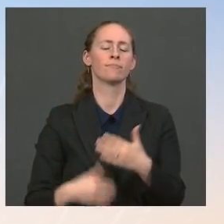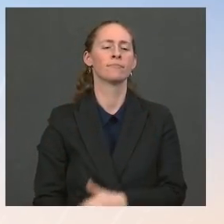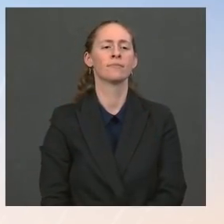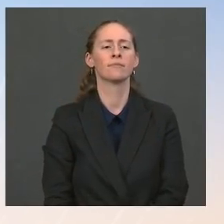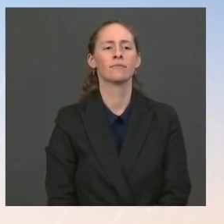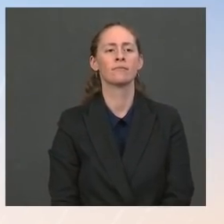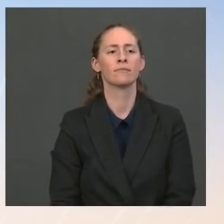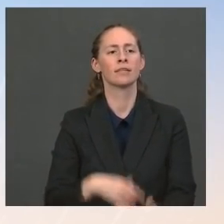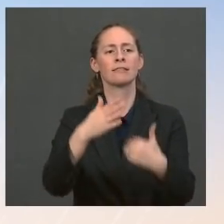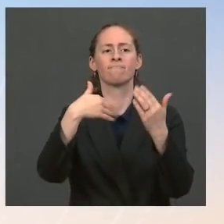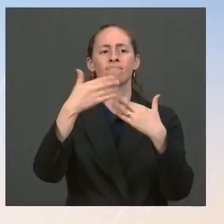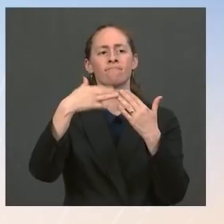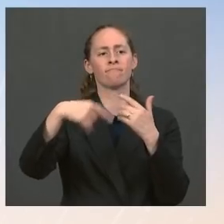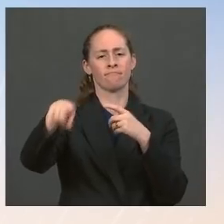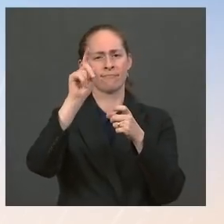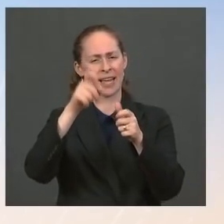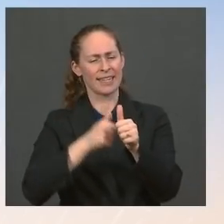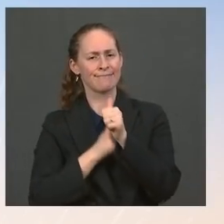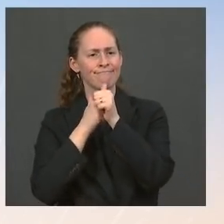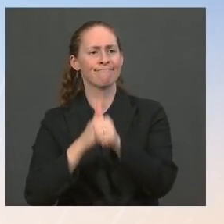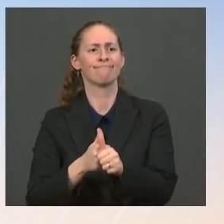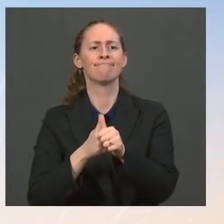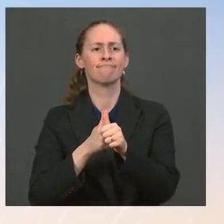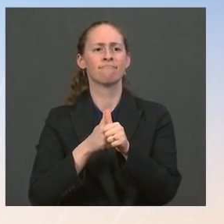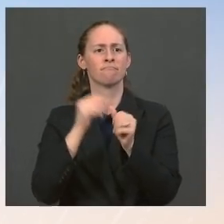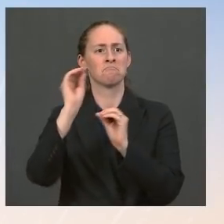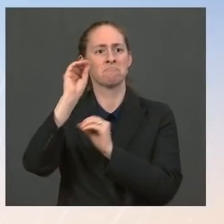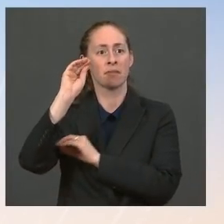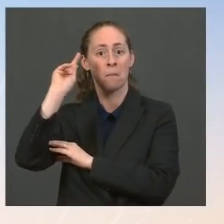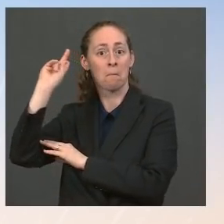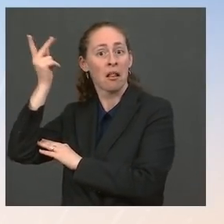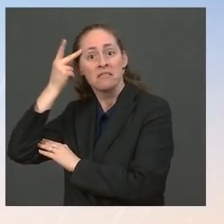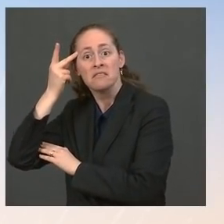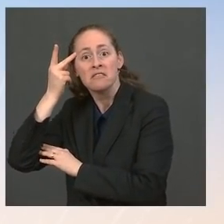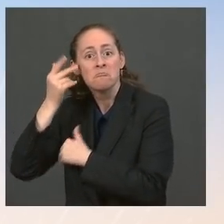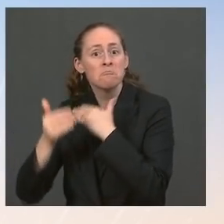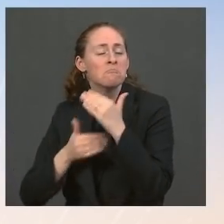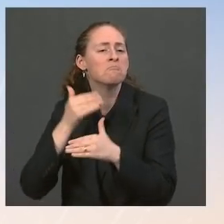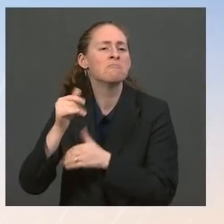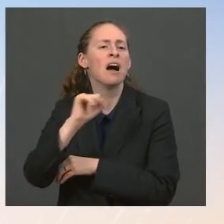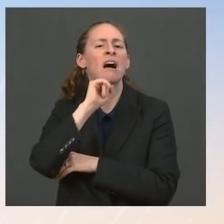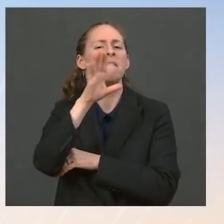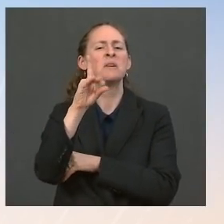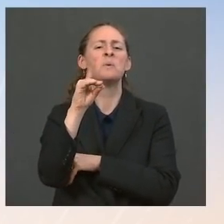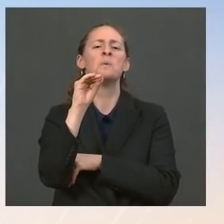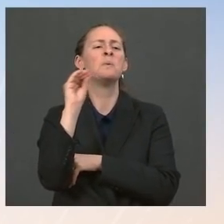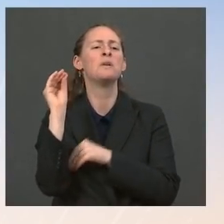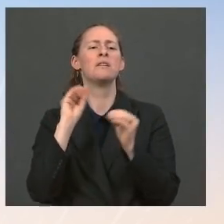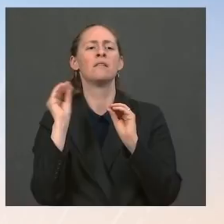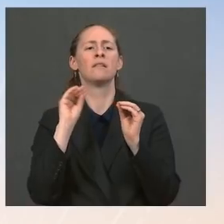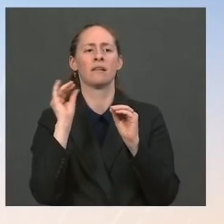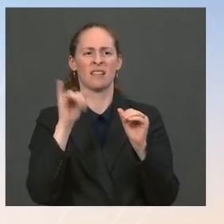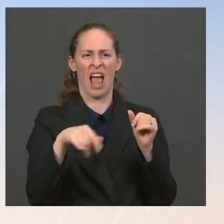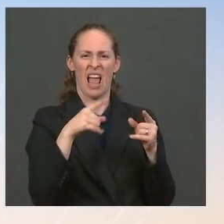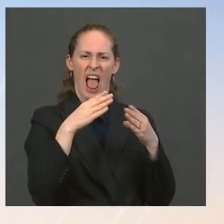that don't belong in our adjudicative process and we do not permit in our adjudicative process. Ms. Psaki: Thank you, Secretary Mayorkas. The Press: And one follow-up --